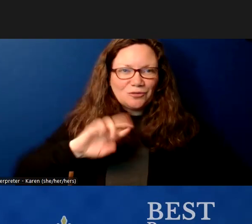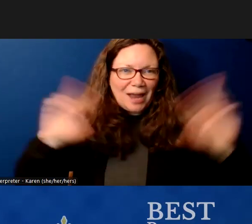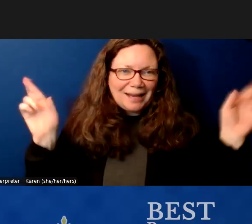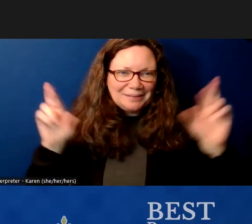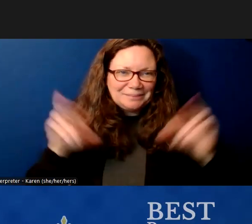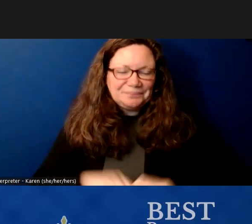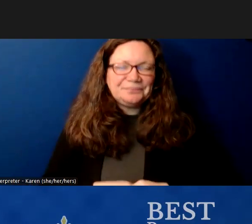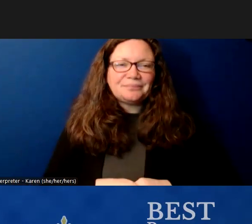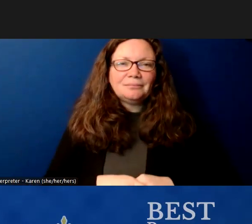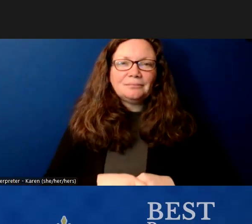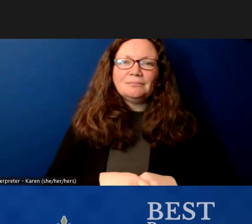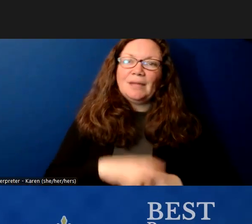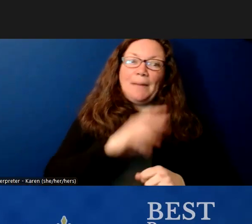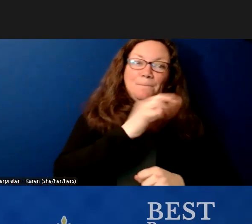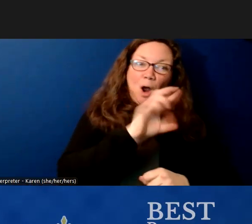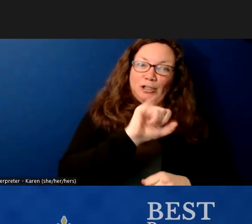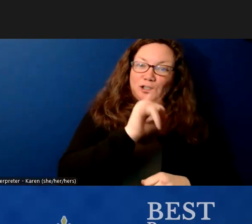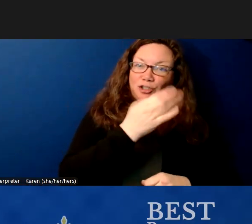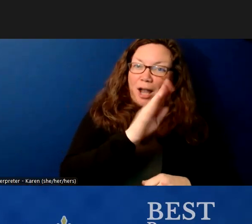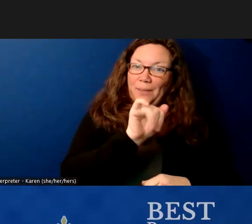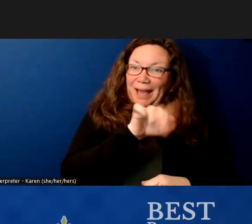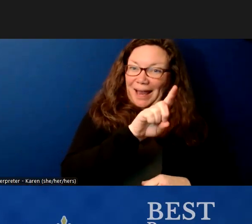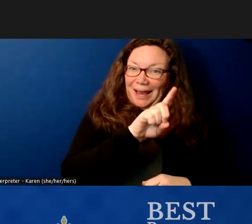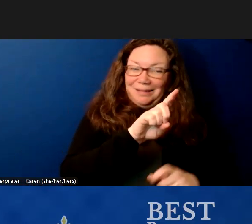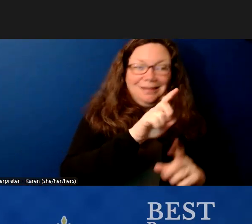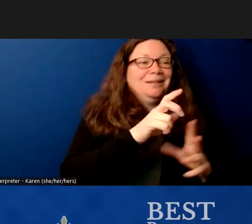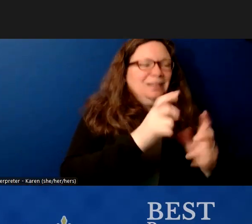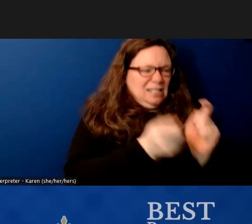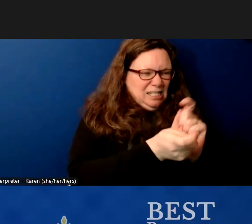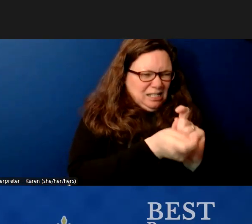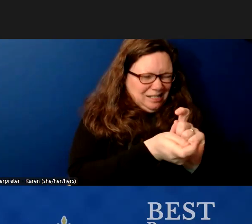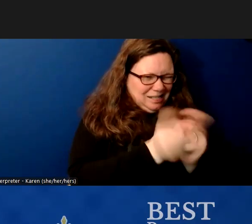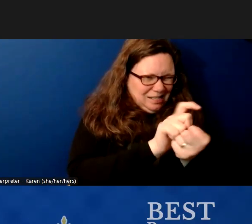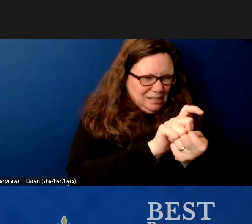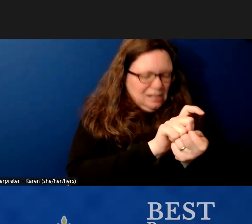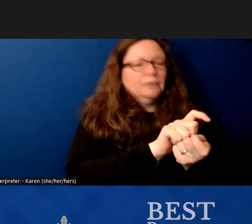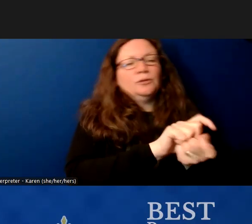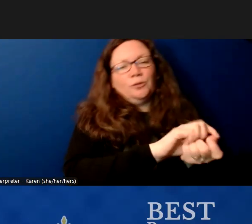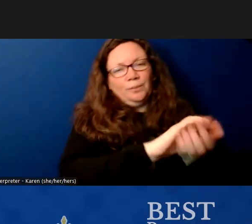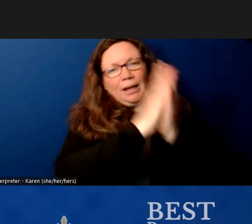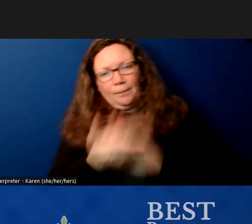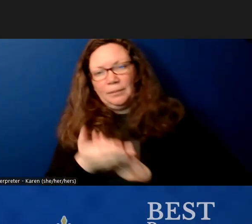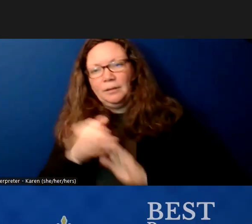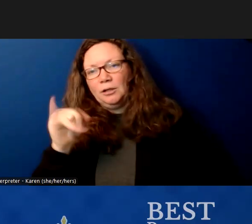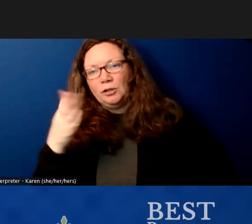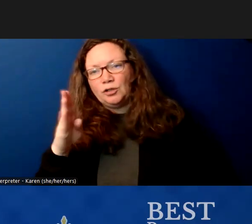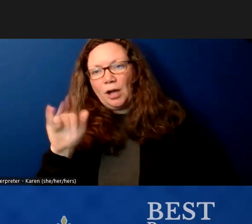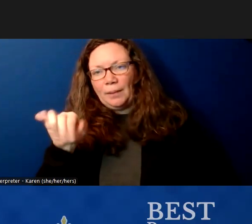So with today, I want to give you, a kind of a, preview of what you're going to see very shortly. A couple of things I've got.